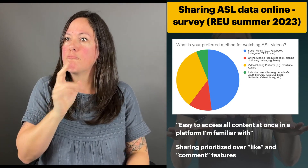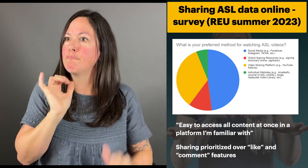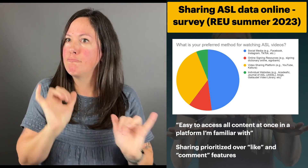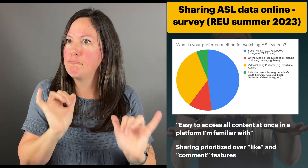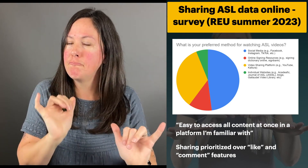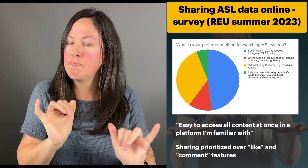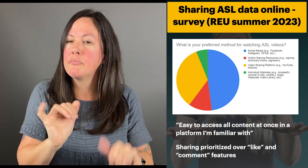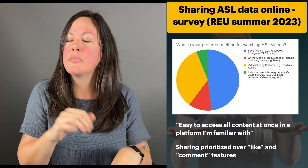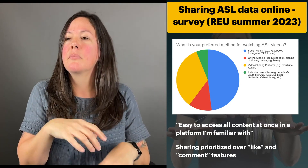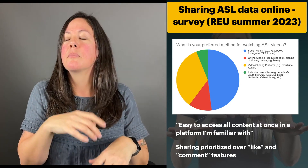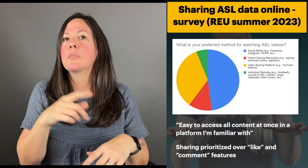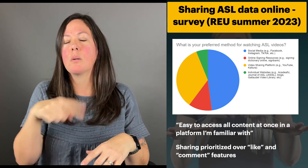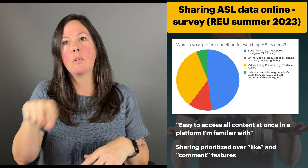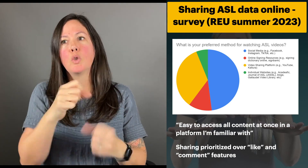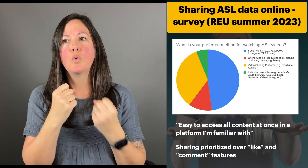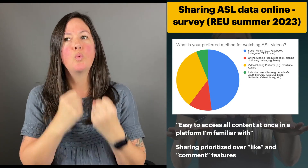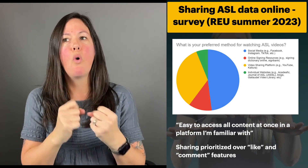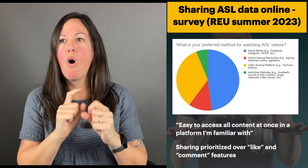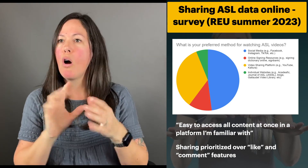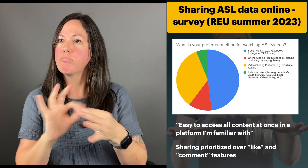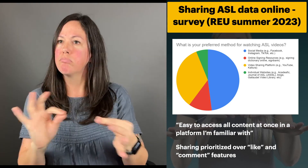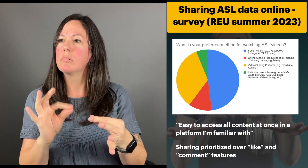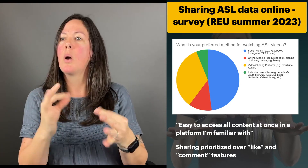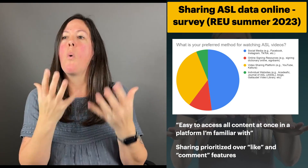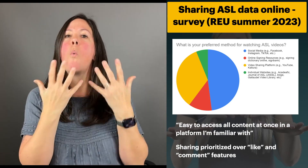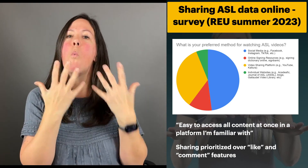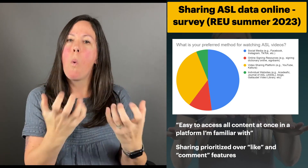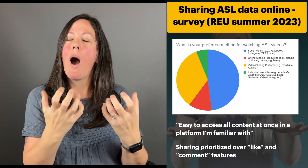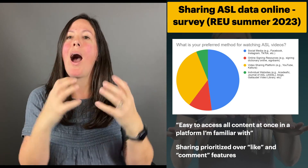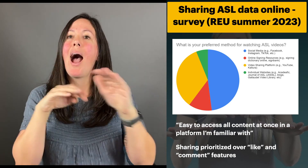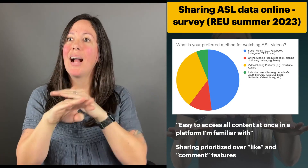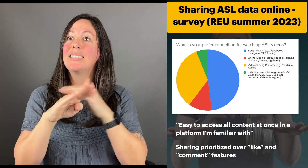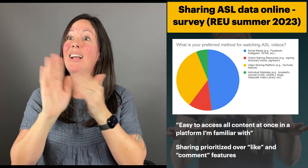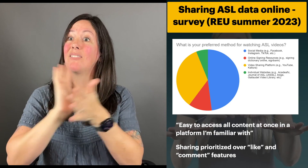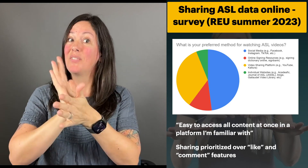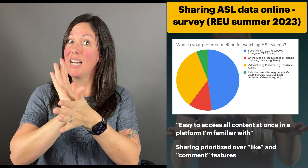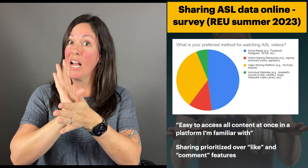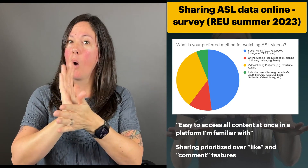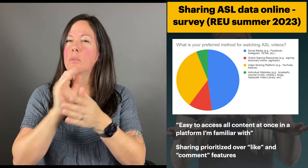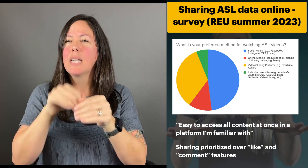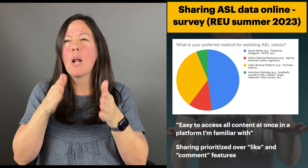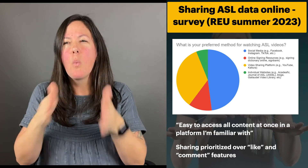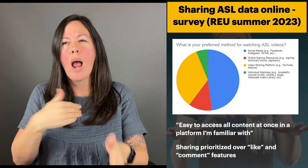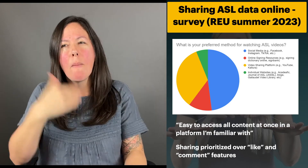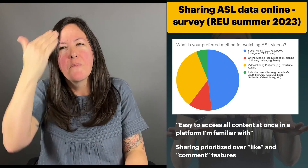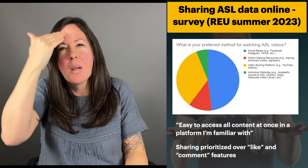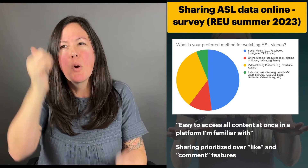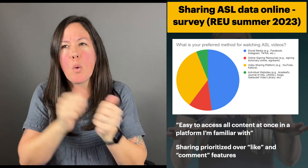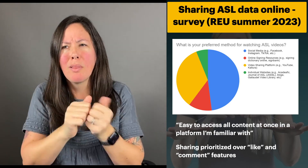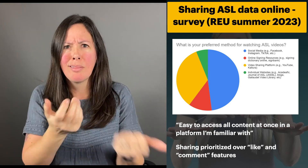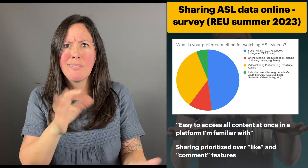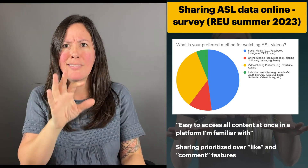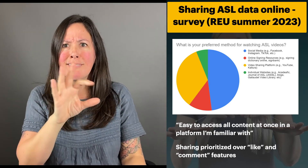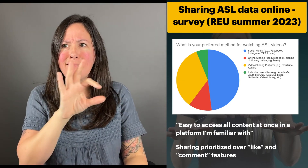are really about video specifically so that was another high the second highest